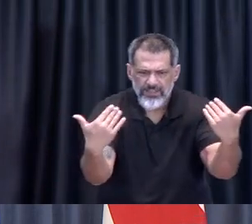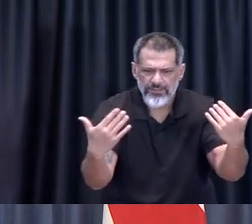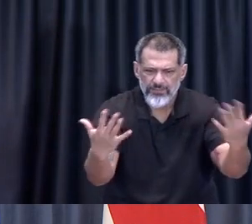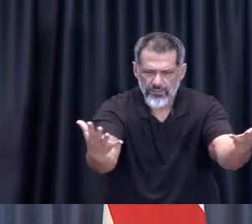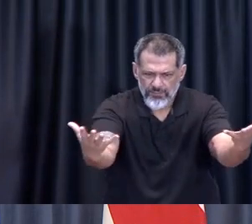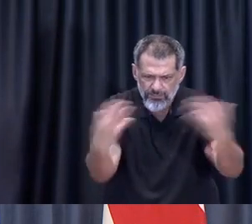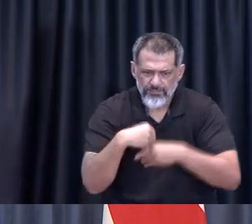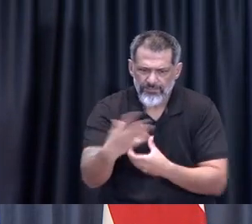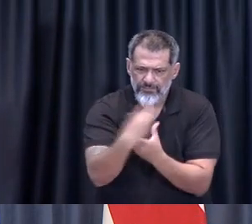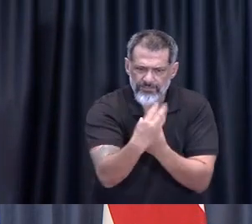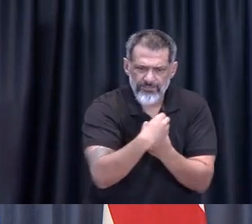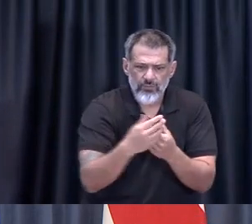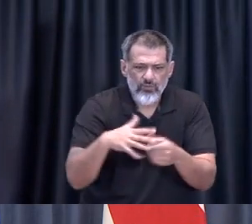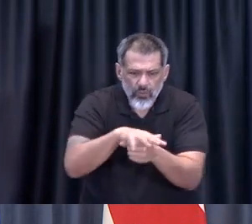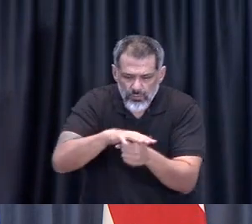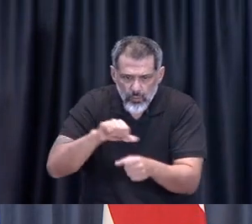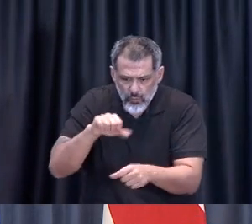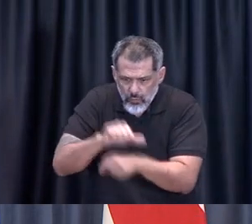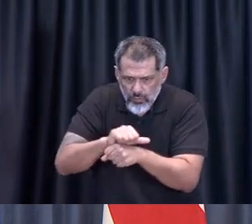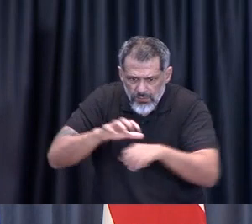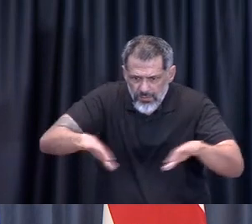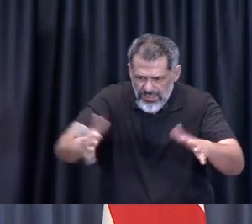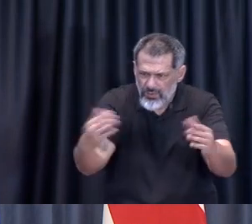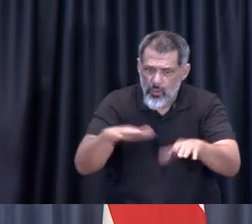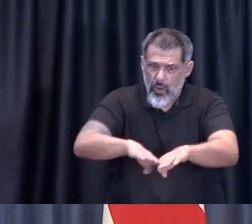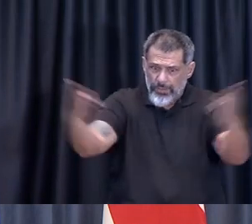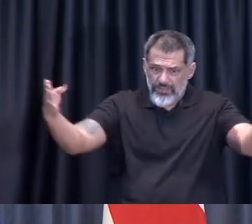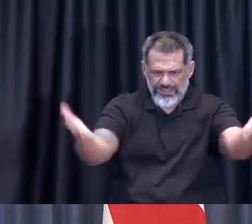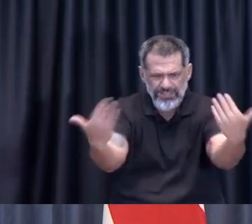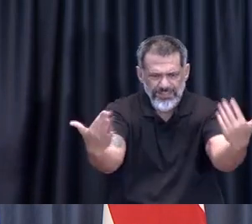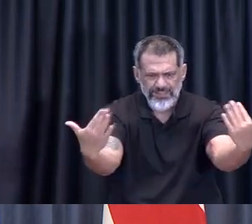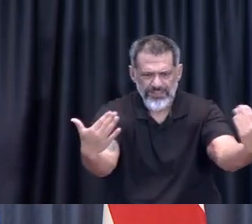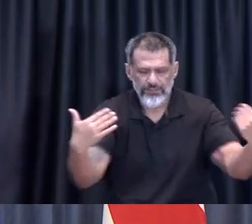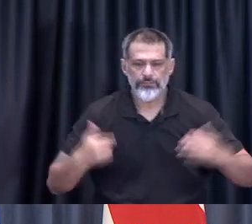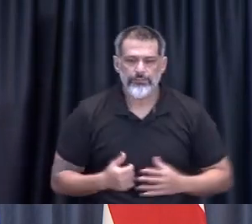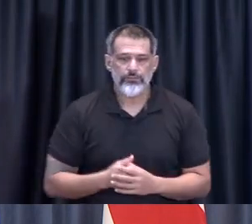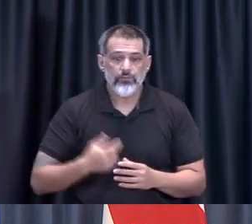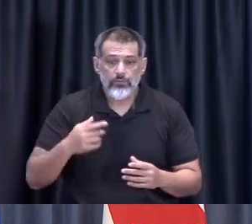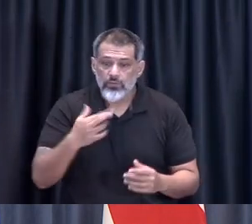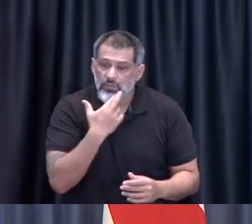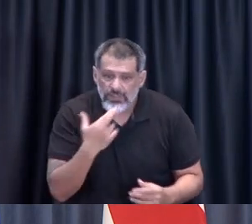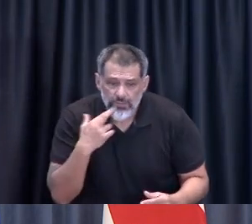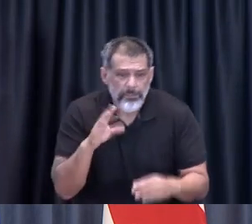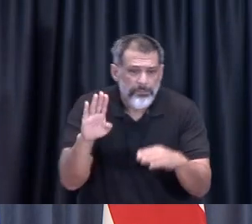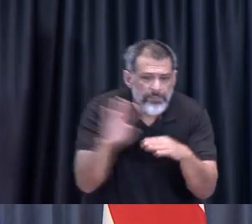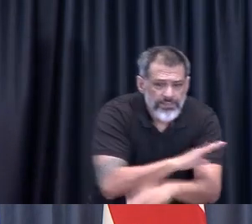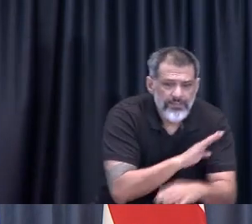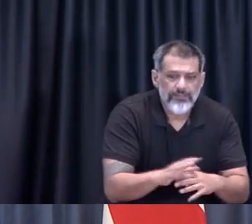local businesses, including, but not limited to restaurants, other shops as well, because they've all been hard hit by this. And we'll be introducing